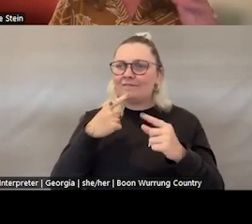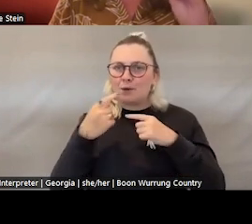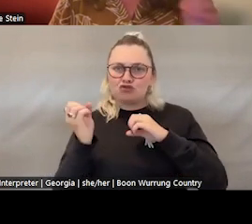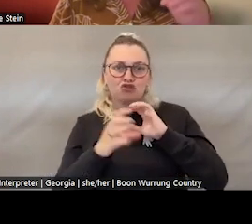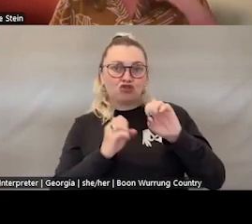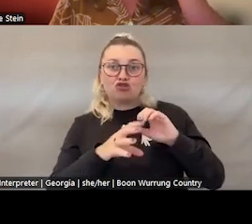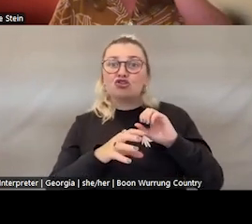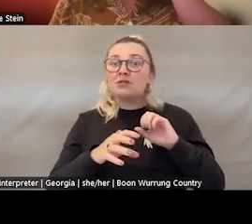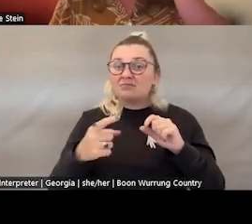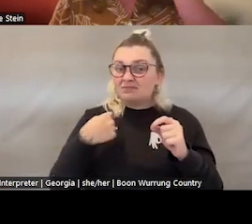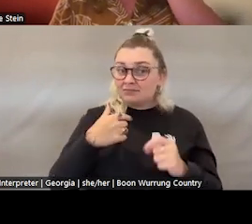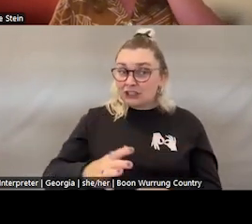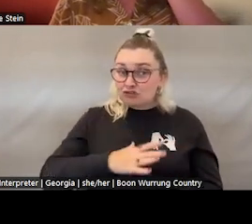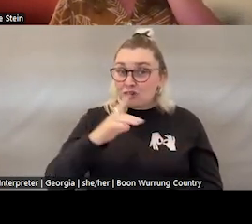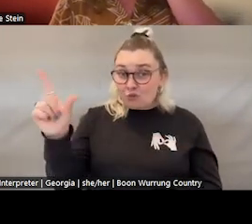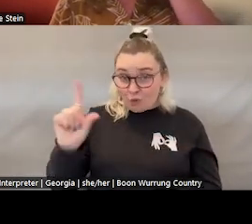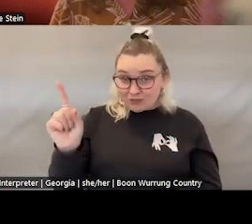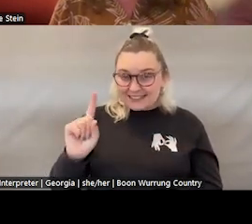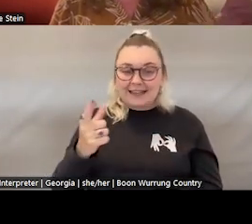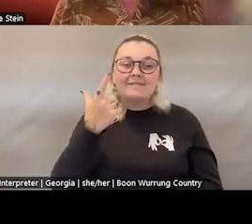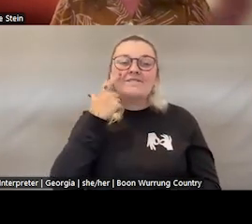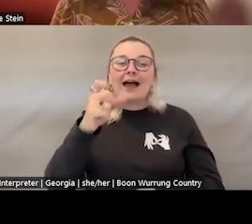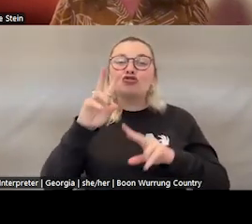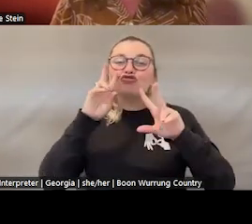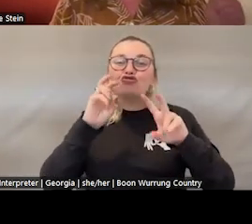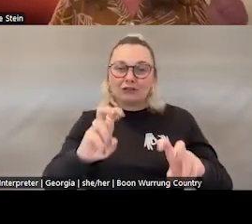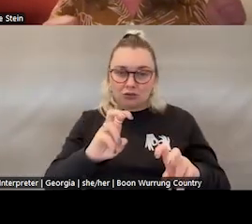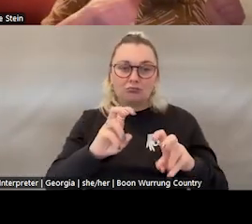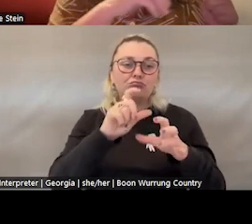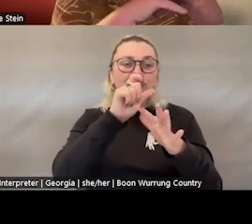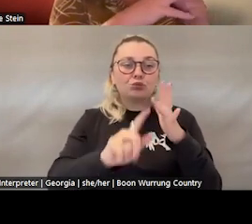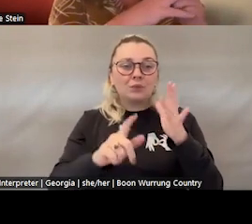It was actually interesting, I found this piece of research that was conducted by